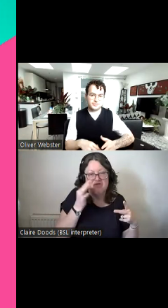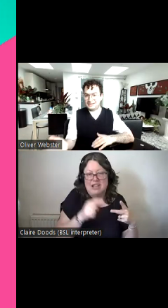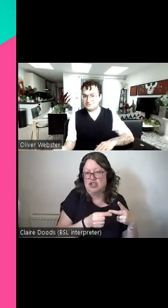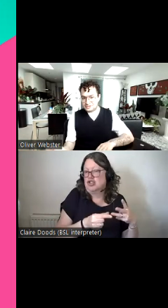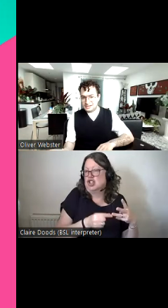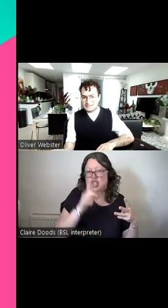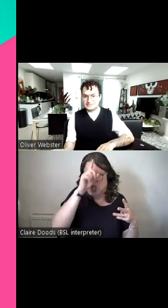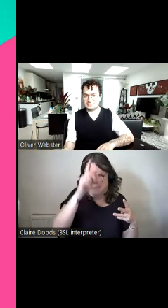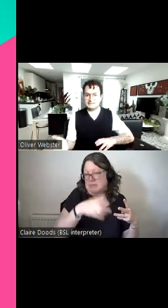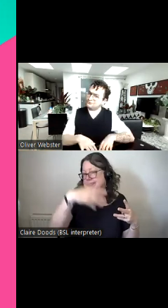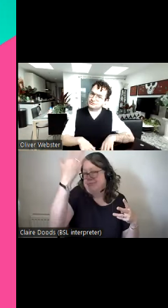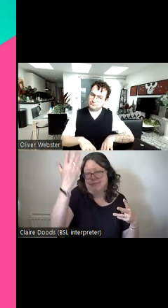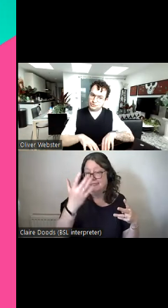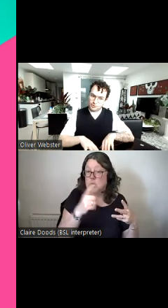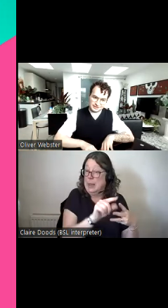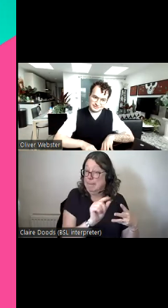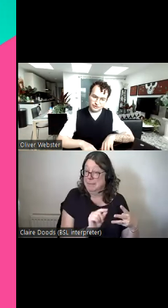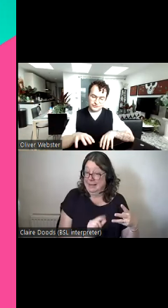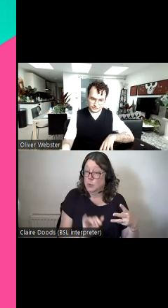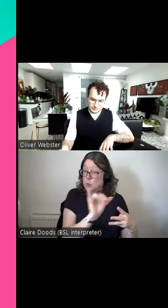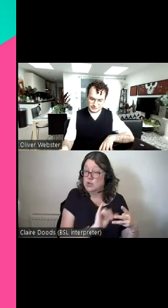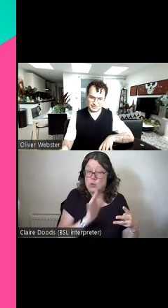The downside is that there's extra steps required of the user,